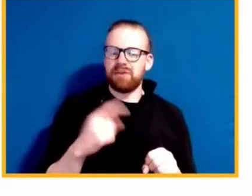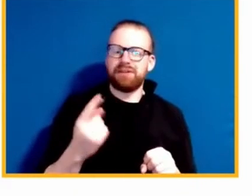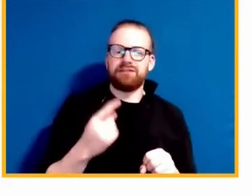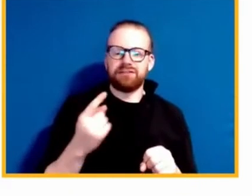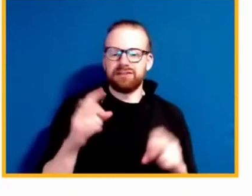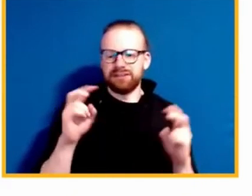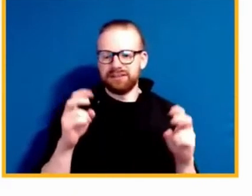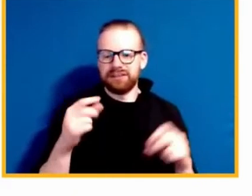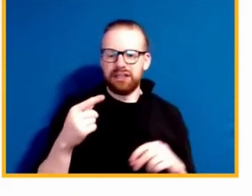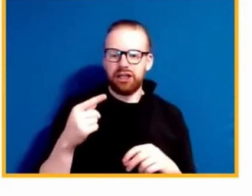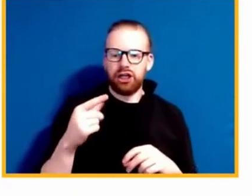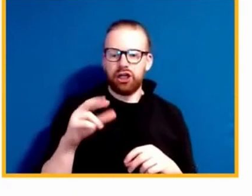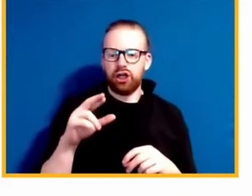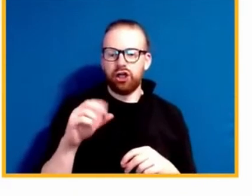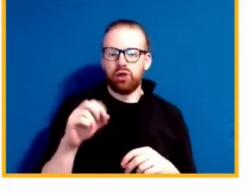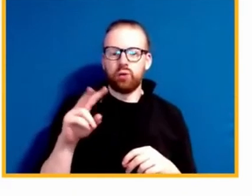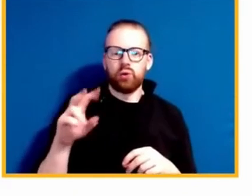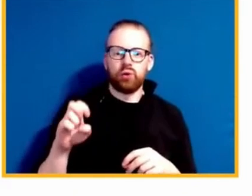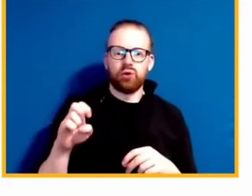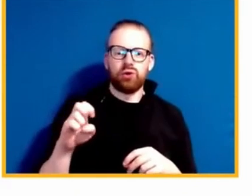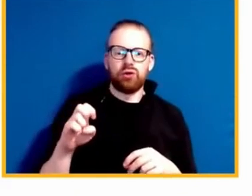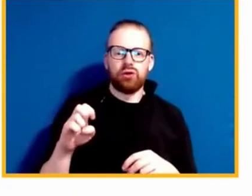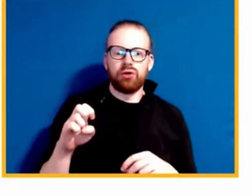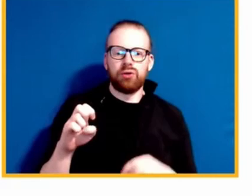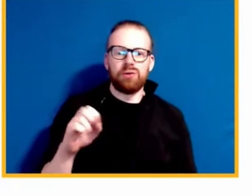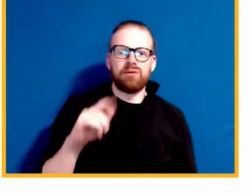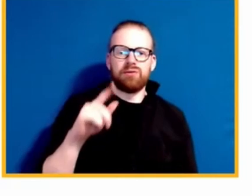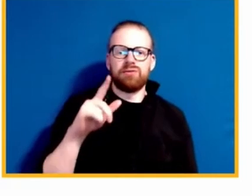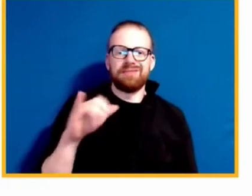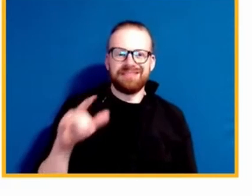considered kind of a groove style, that's very just kind of like, sway with